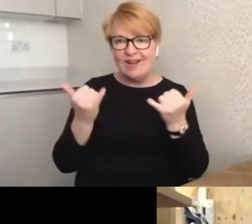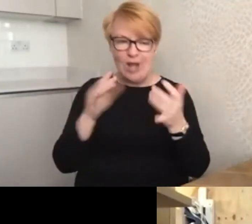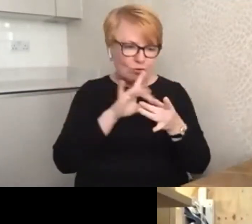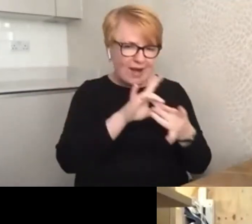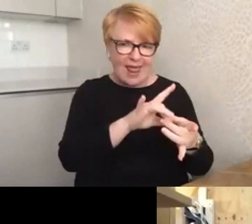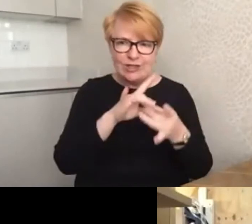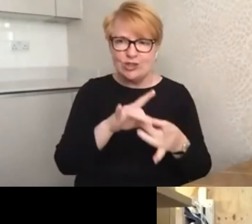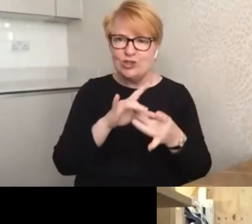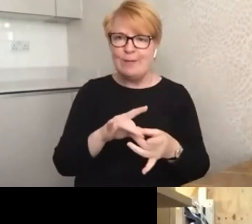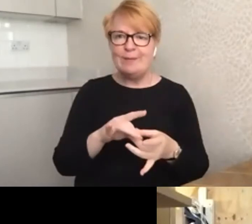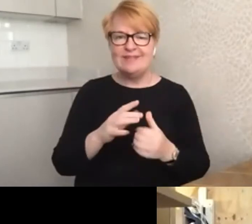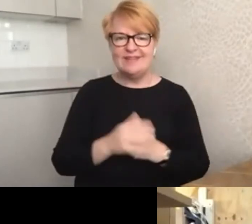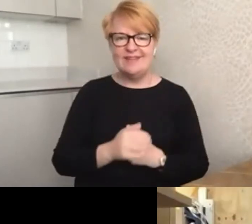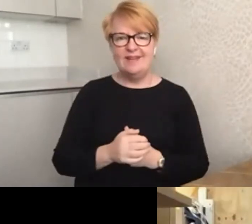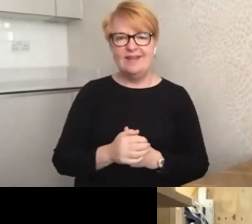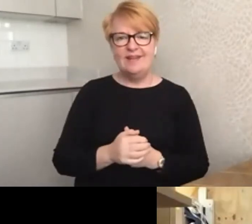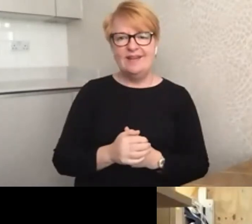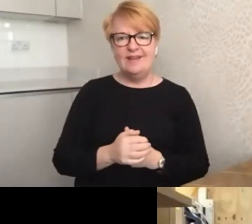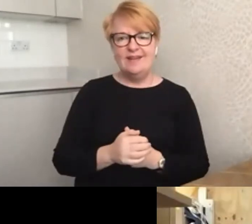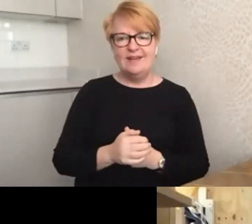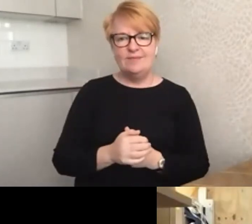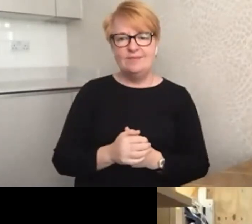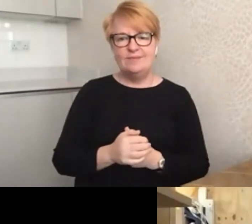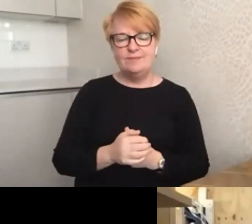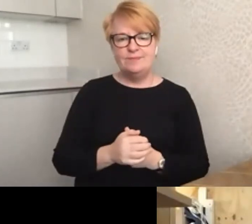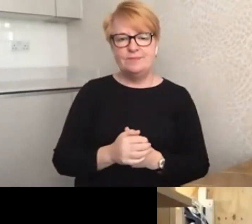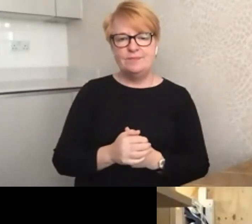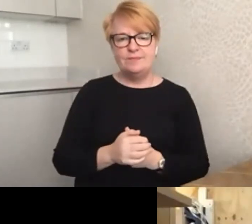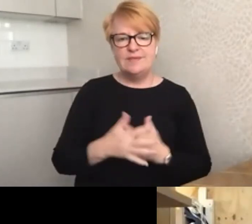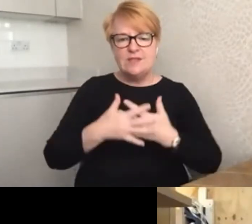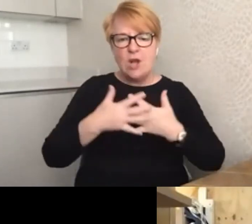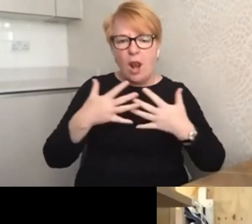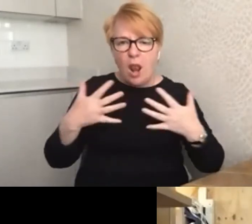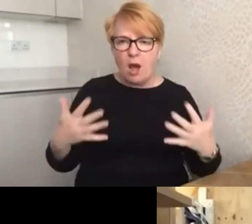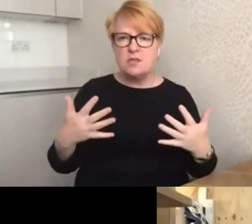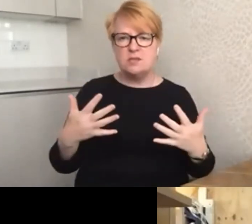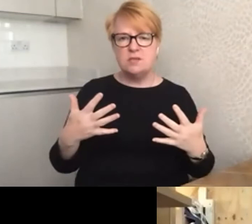I do think there is a sort of like, there is a lot of instrumentalisation that goes on in the arts